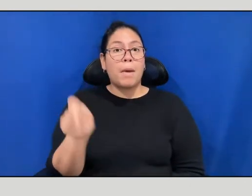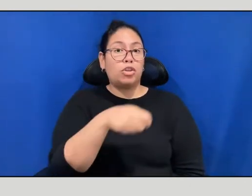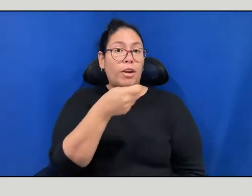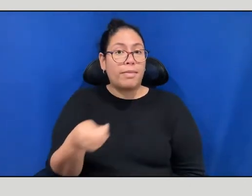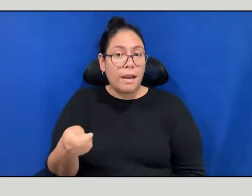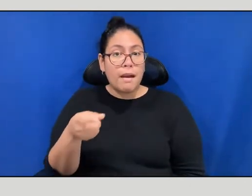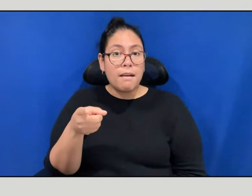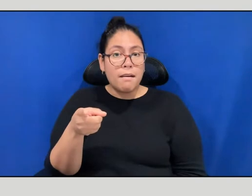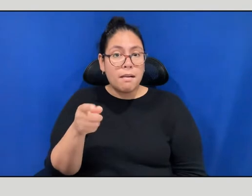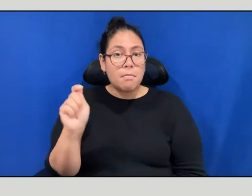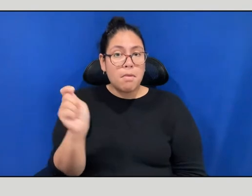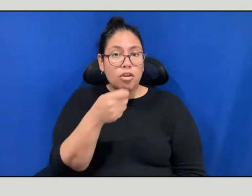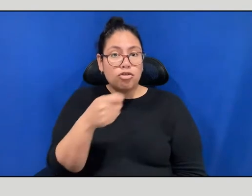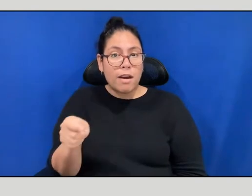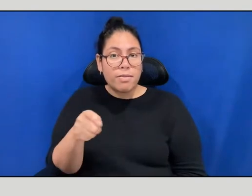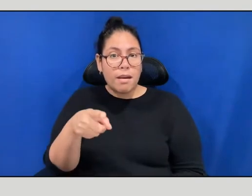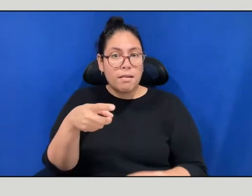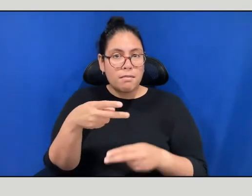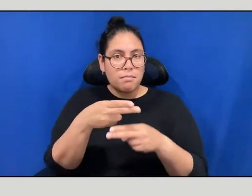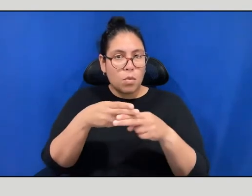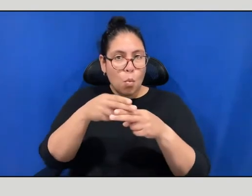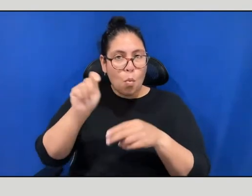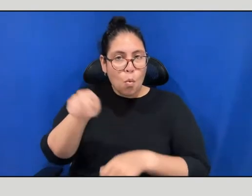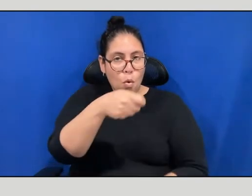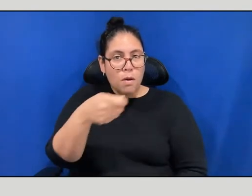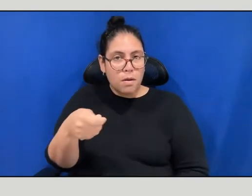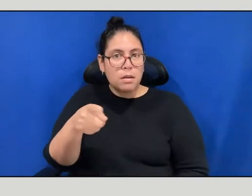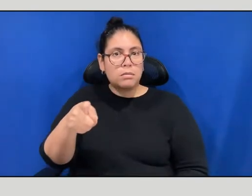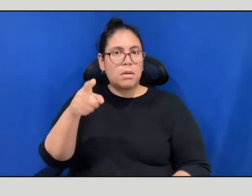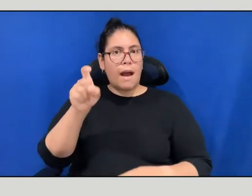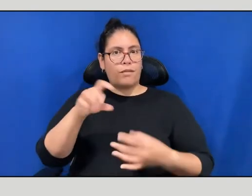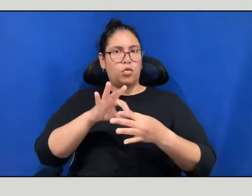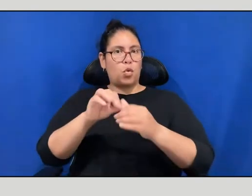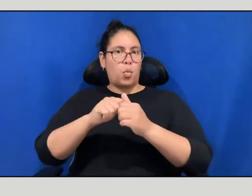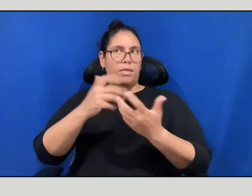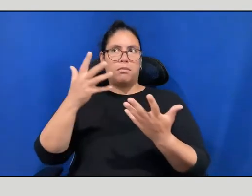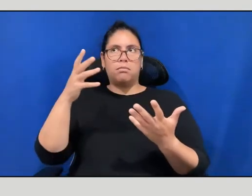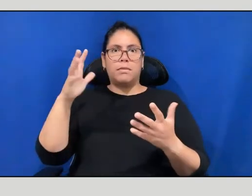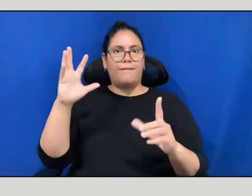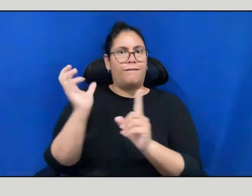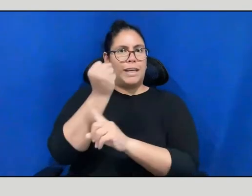It has something to do with the victory, of course, but it's also a tool, very important tool,